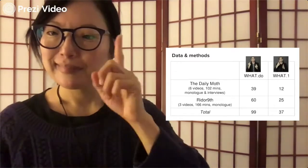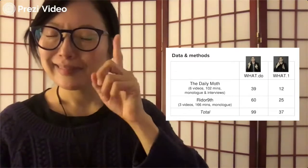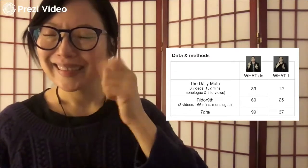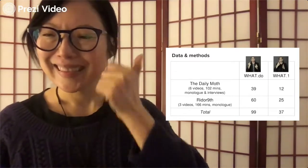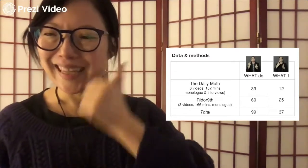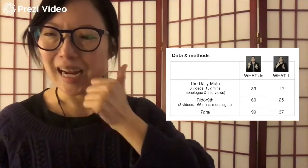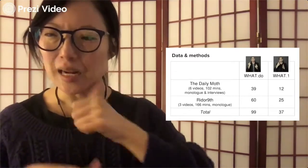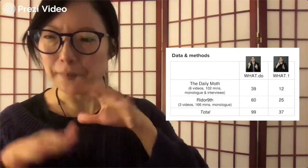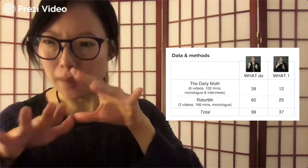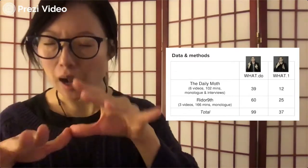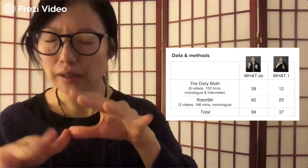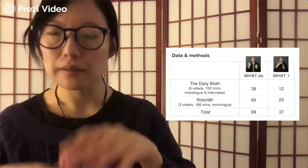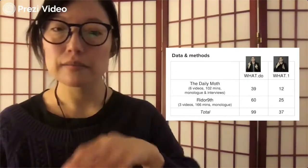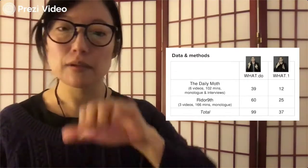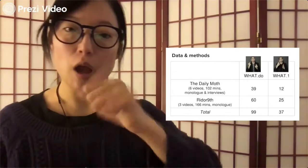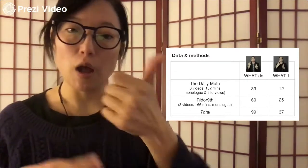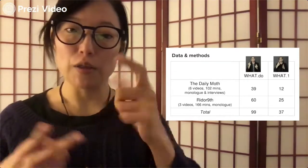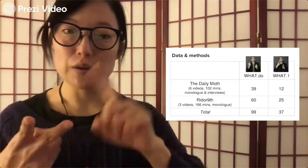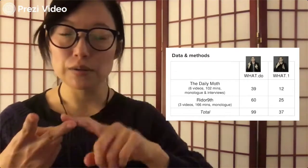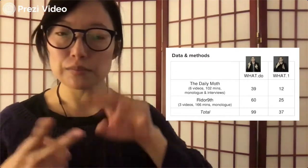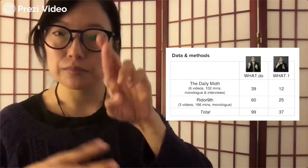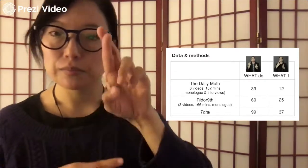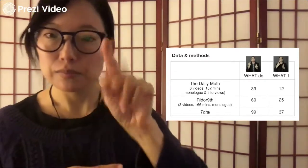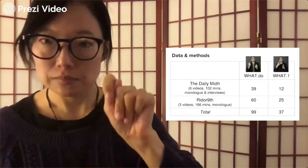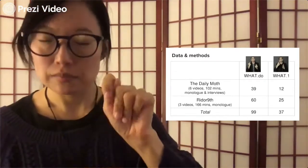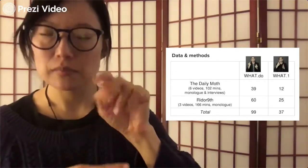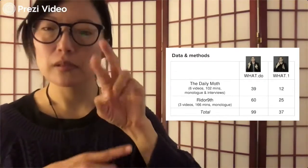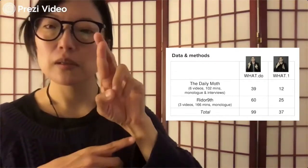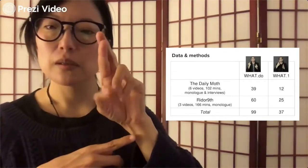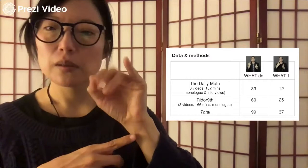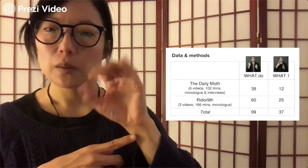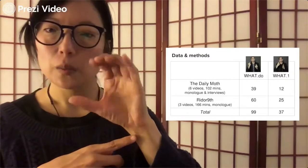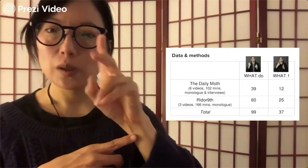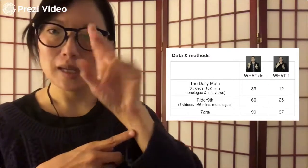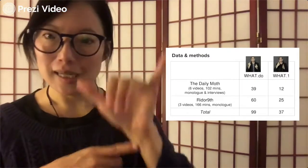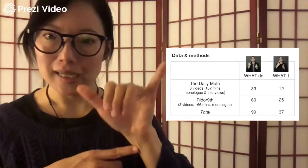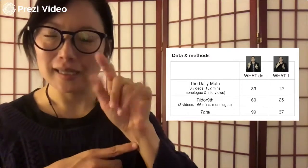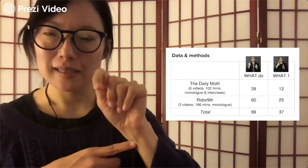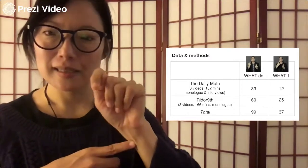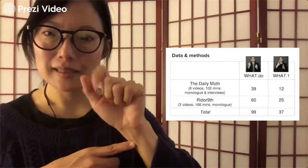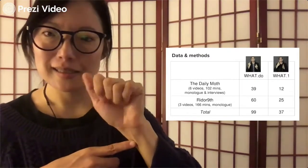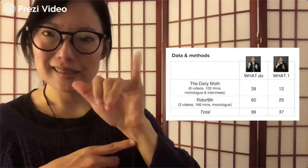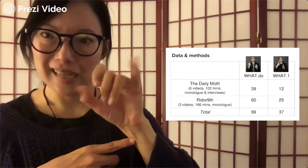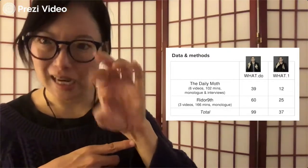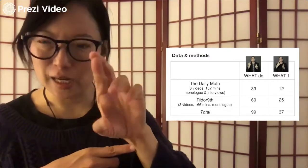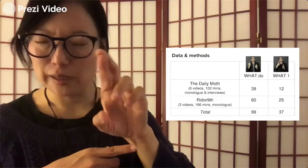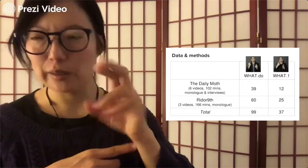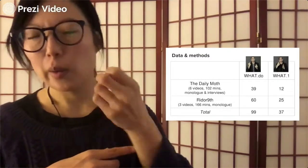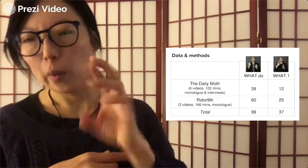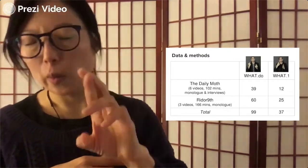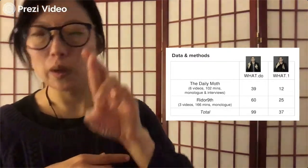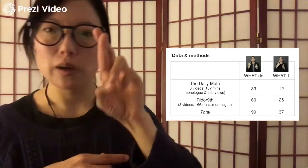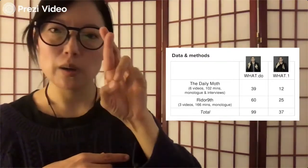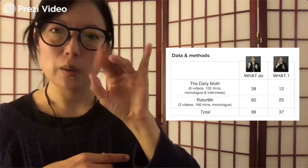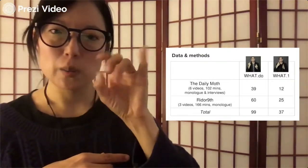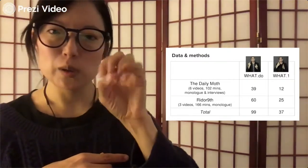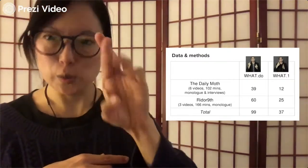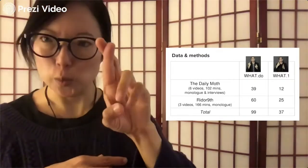runs the Daily Moth. And the other is RT, Ricky Taylor, or as